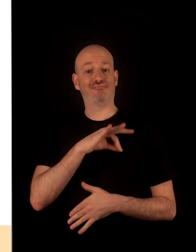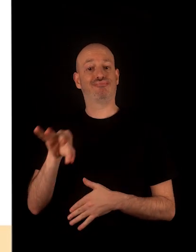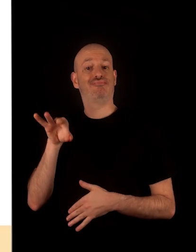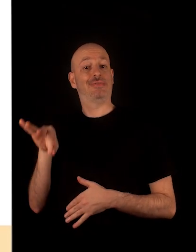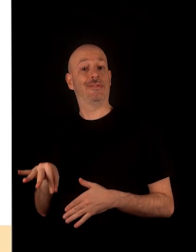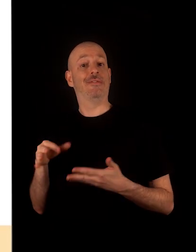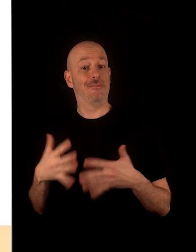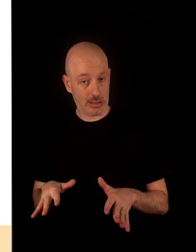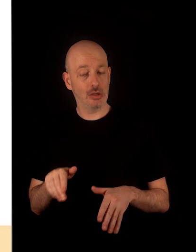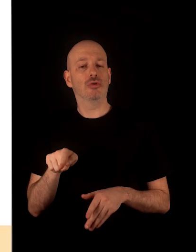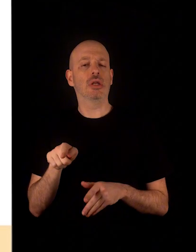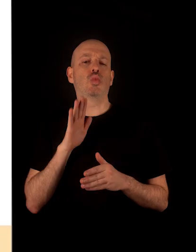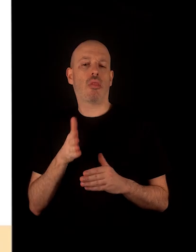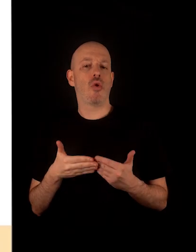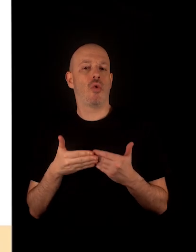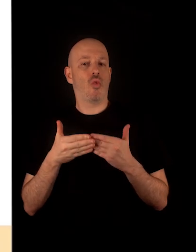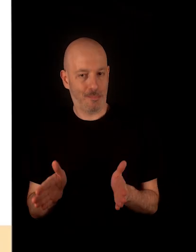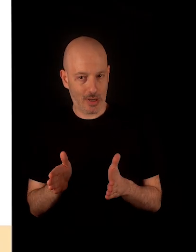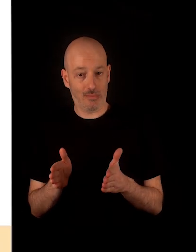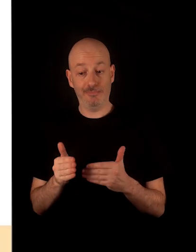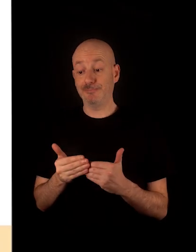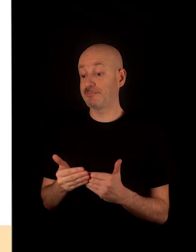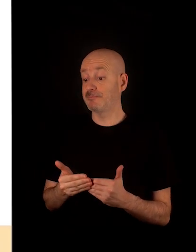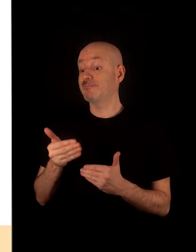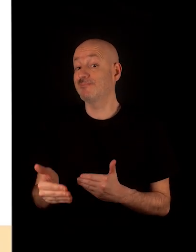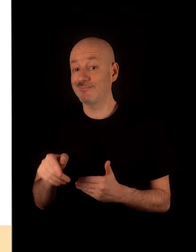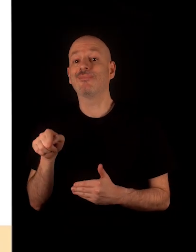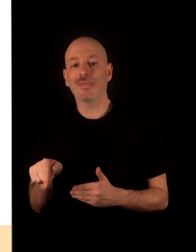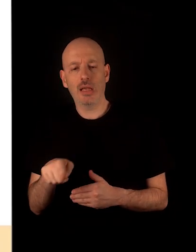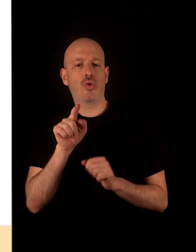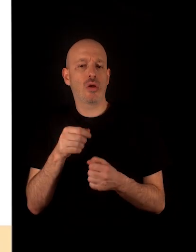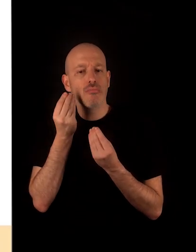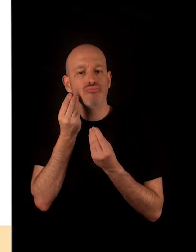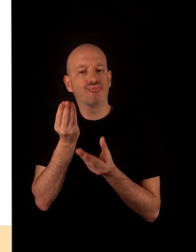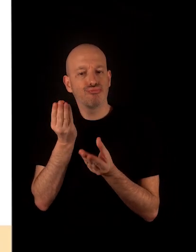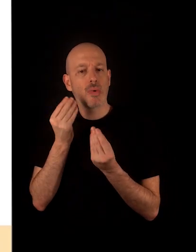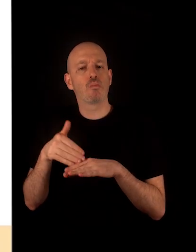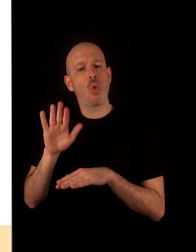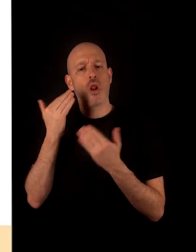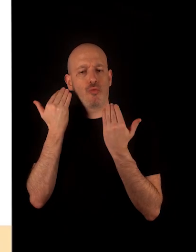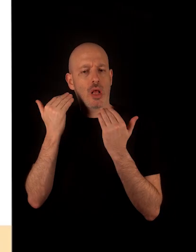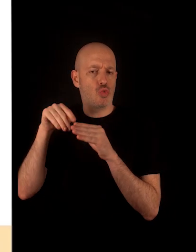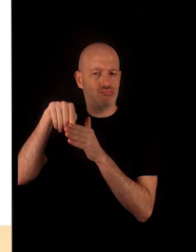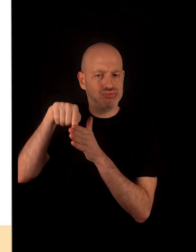this is up to your legal entity to organise the open call, the communication and the selection criteria.